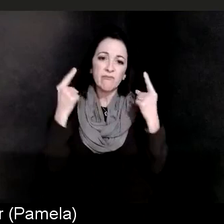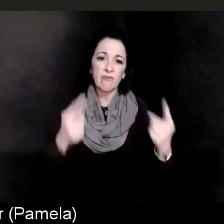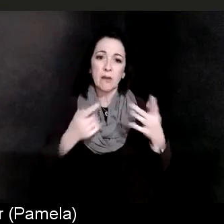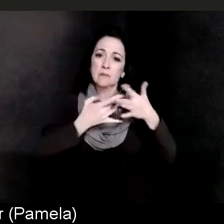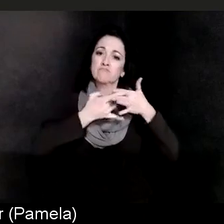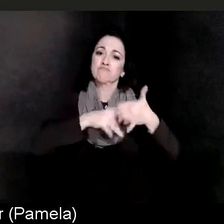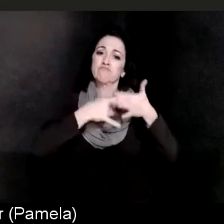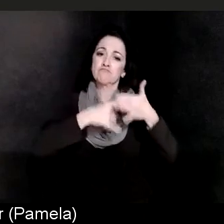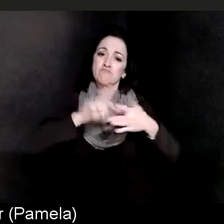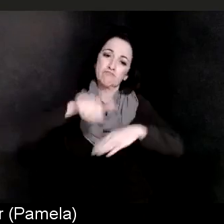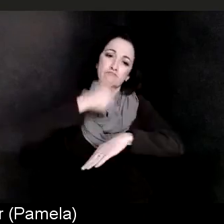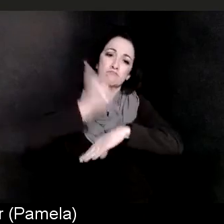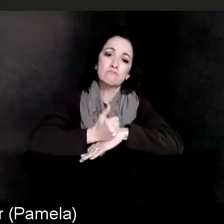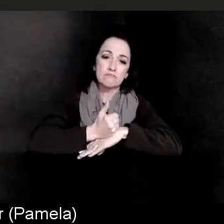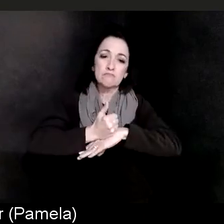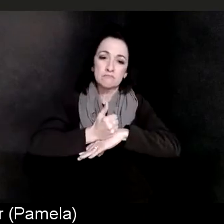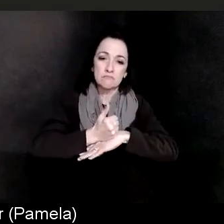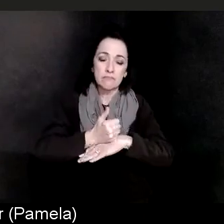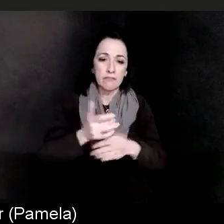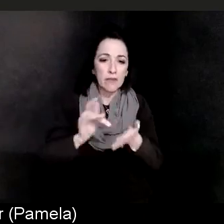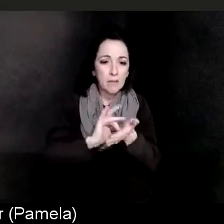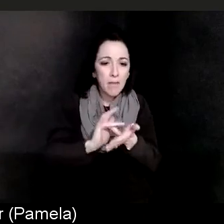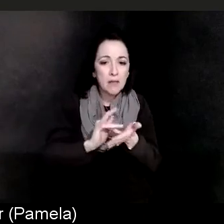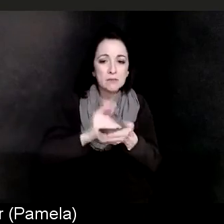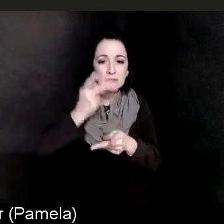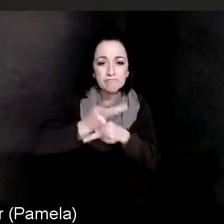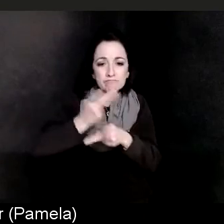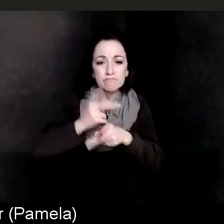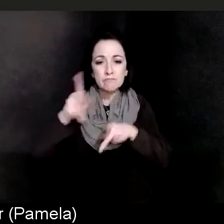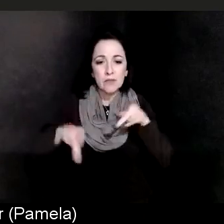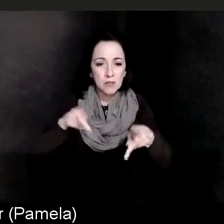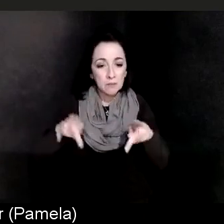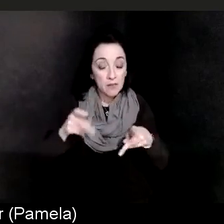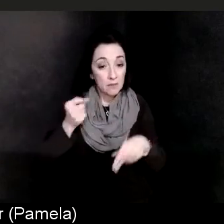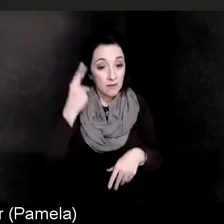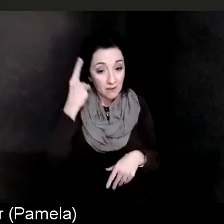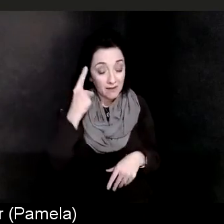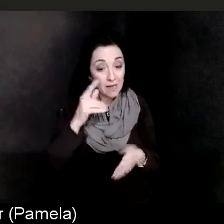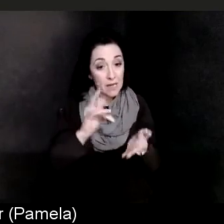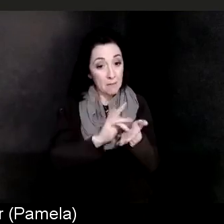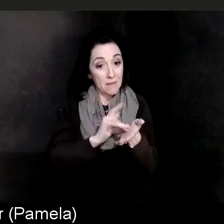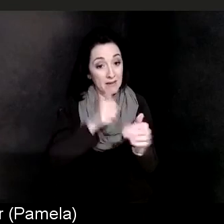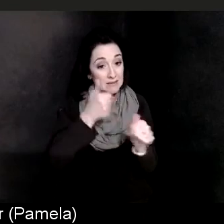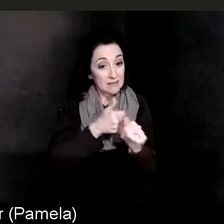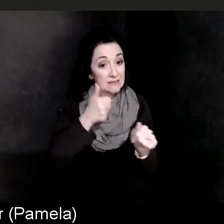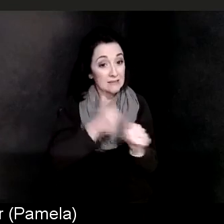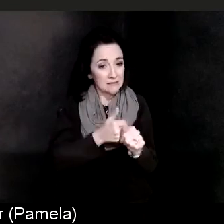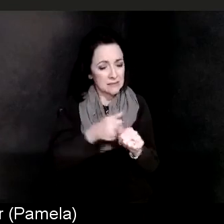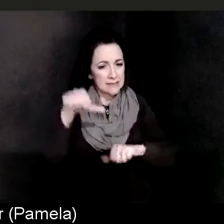is that "Medicine is a science of uncertainty and an art of probability."